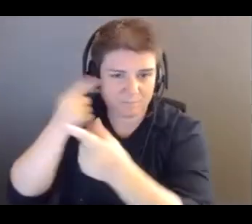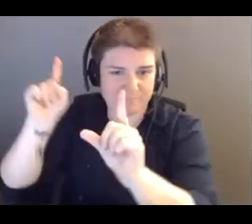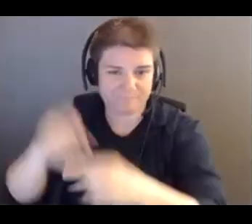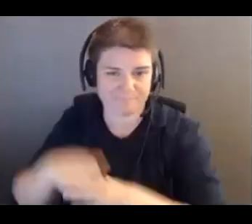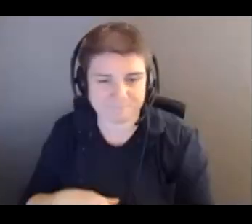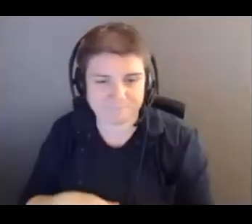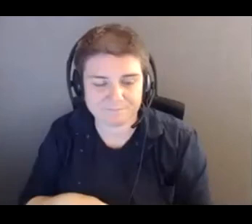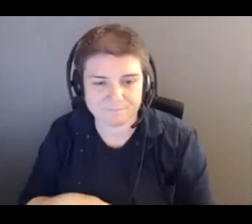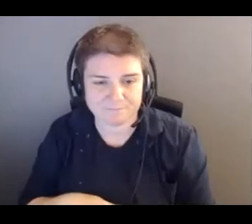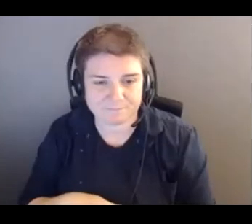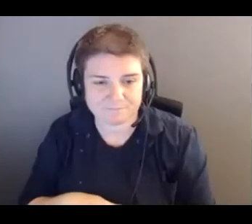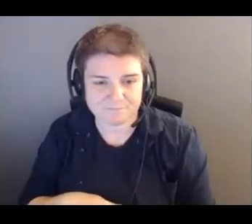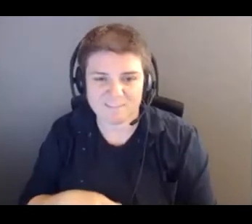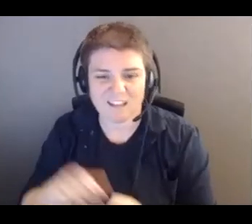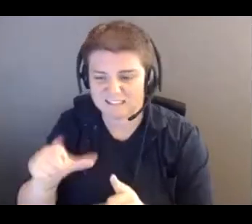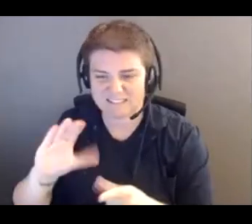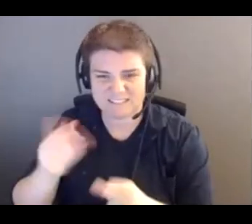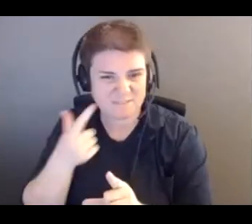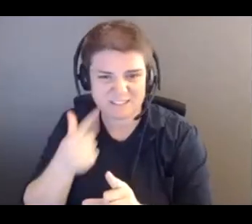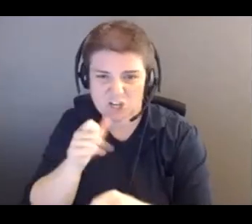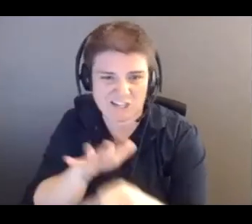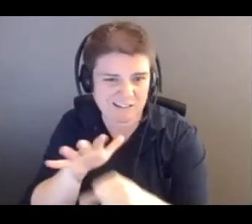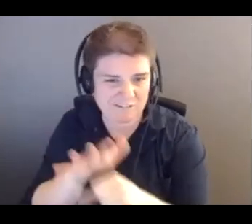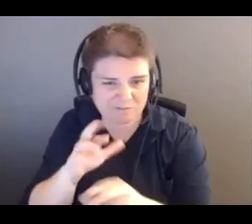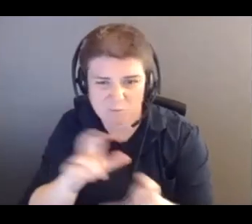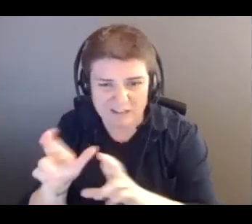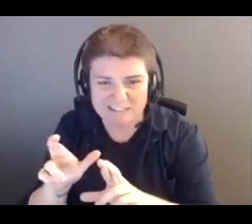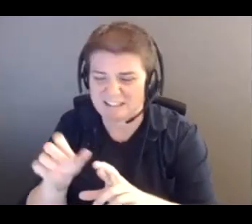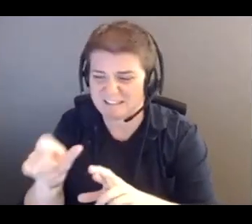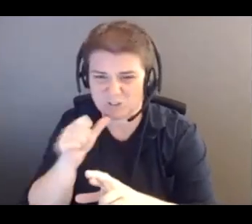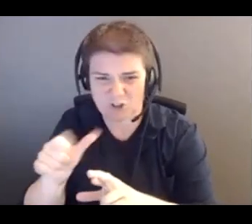And there is a lack of readiness or critical awareness present in the application and the